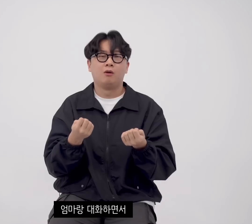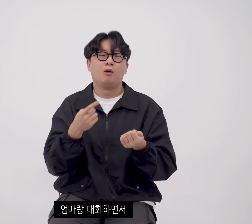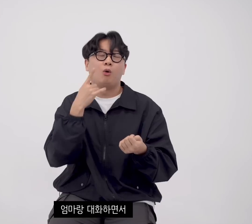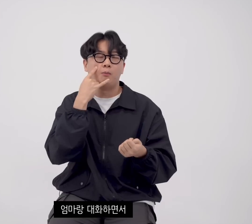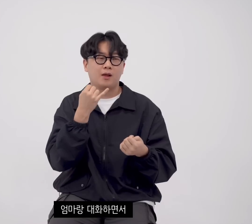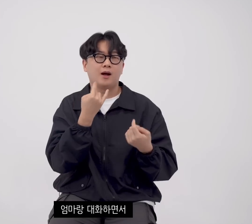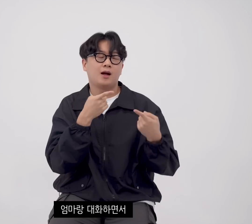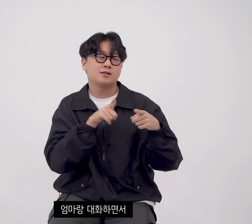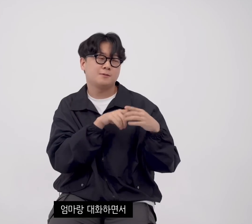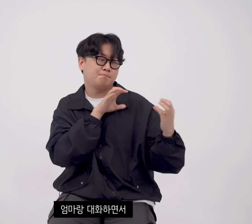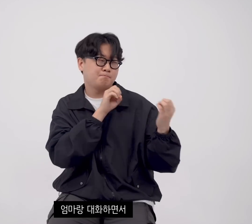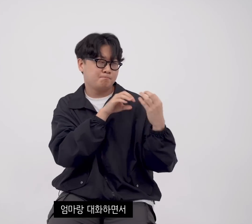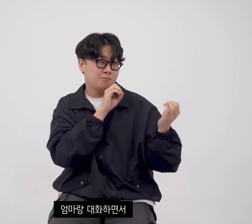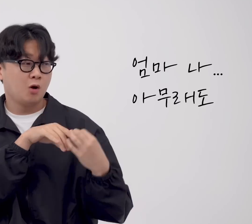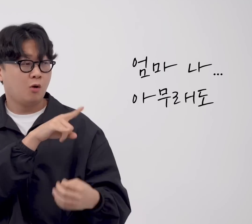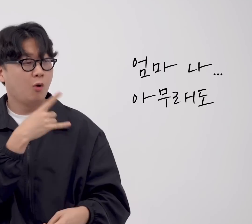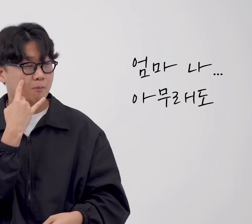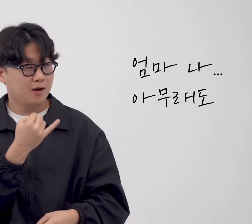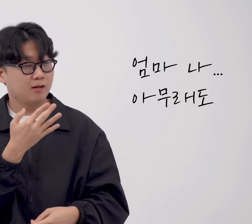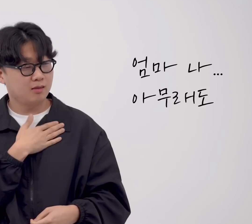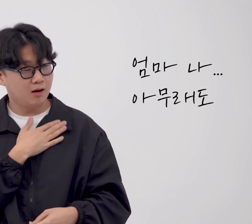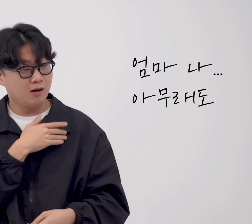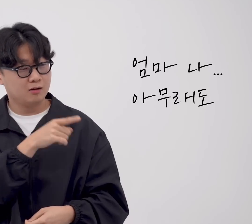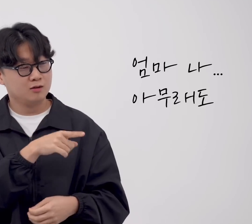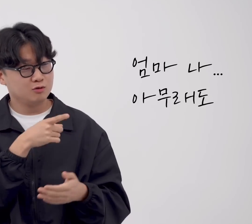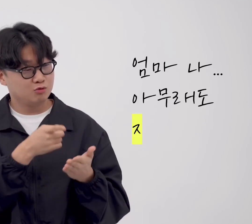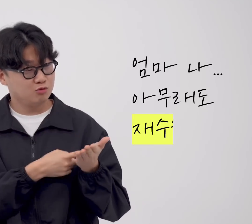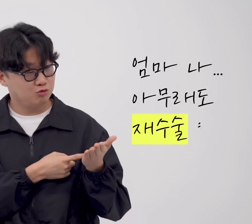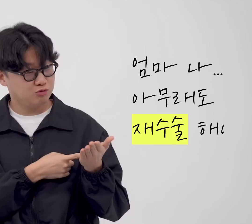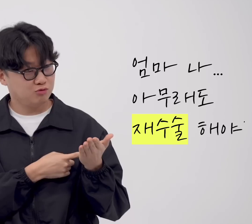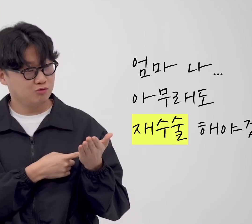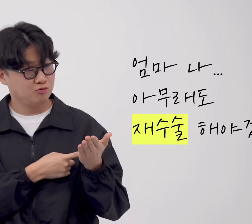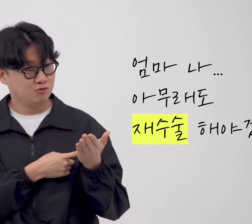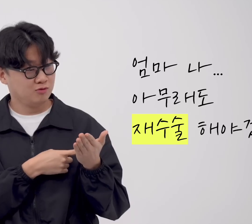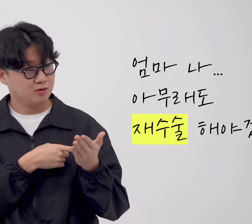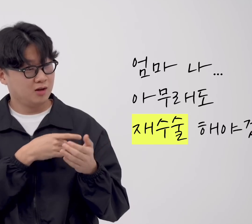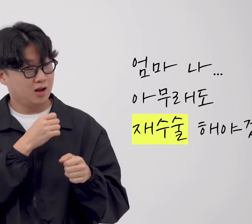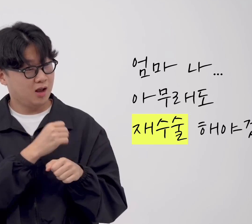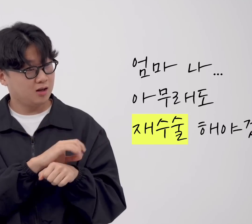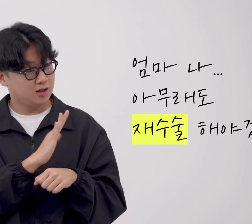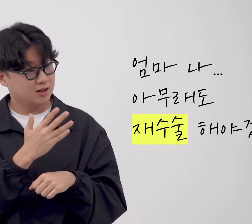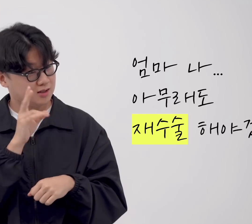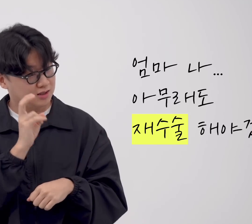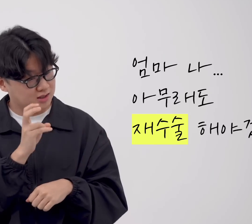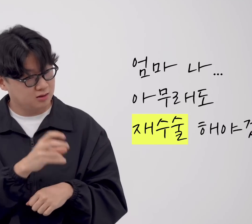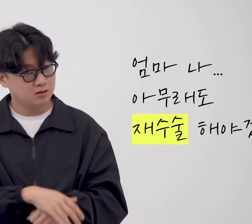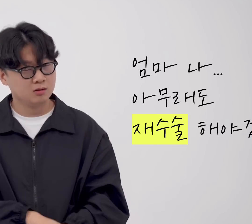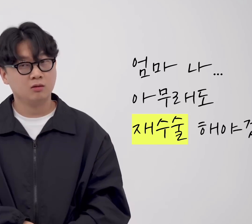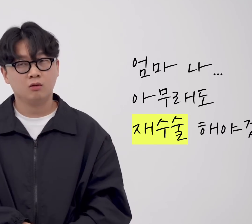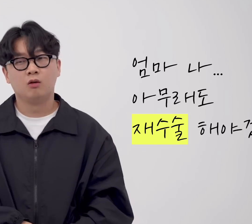While talking with my mom, Mom, I... I guess I'll have to have reoperation, right?